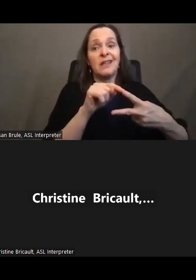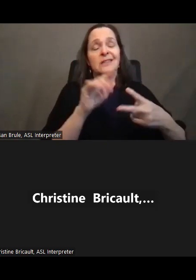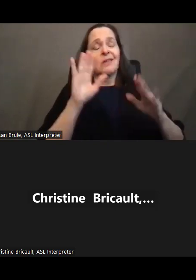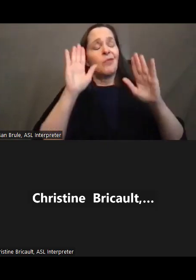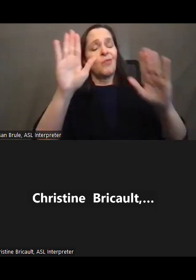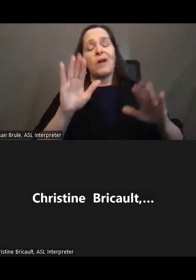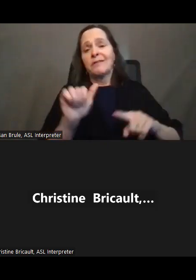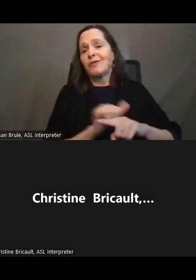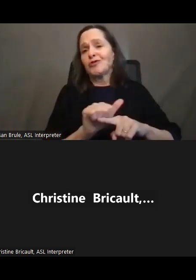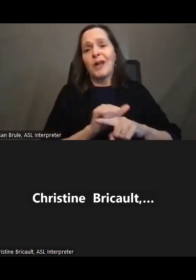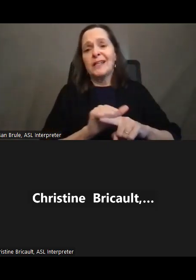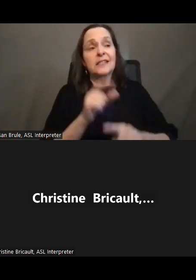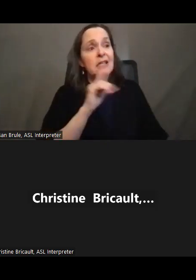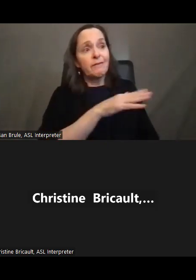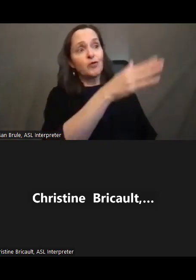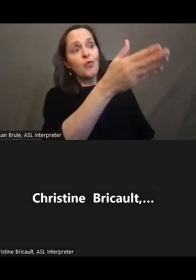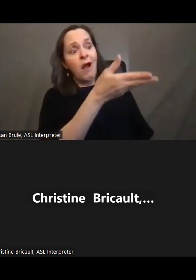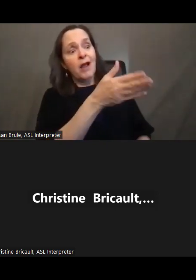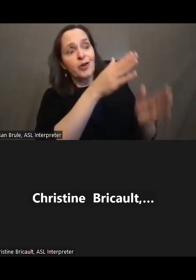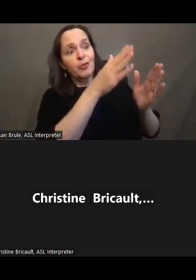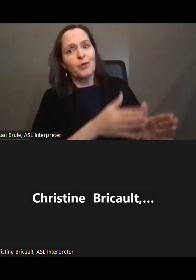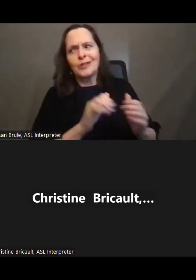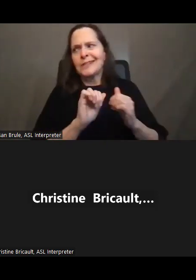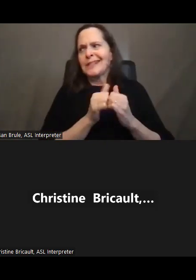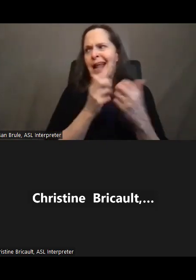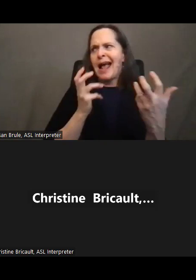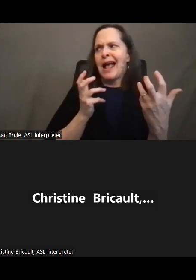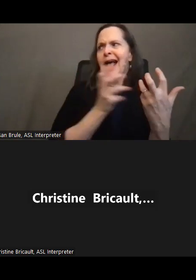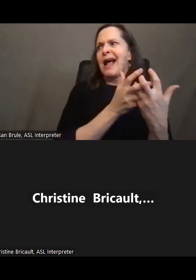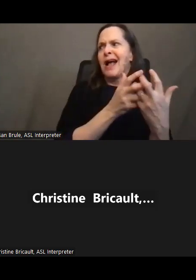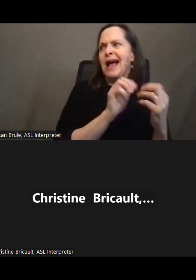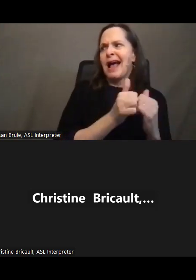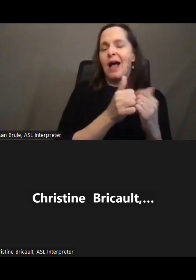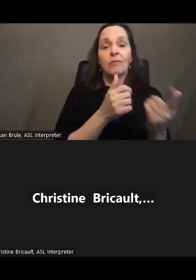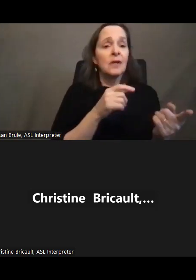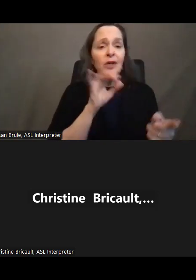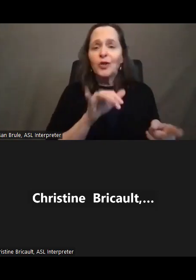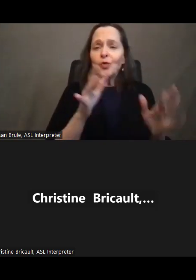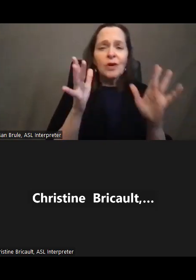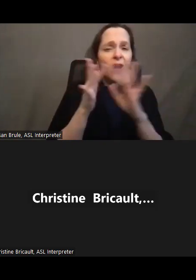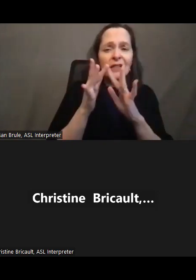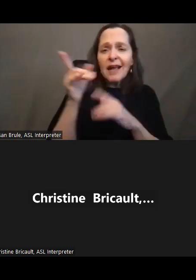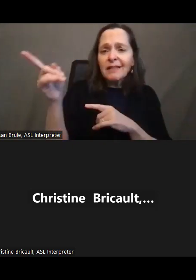You can call them or e-mail them questions about a specific accommodation request that you get,